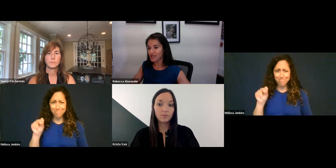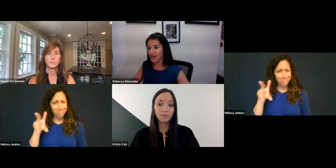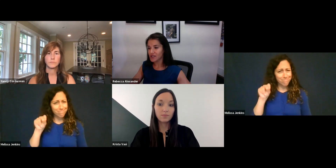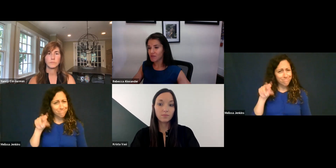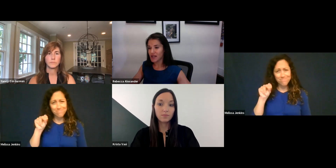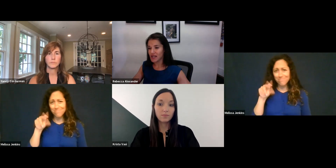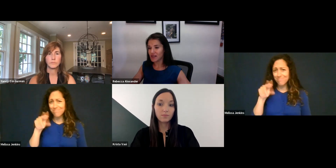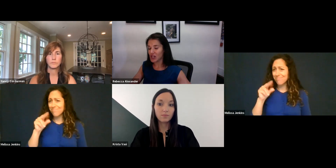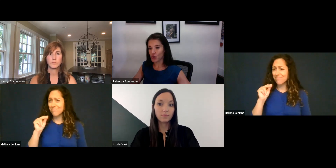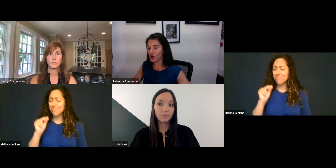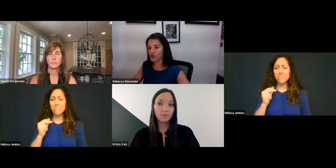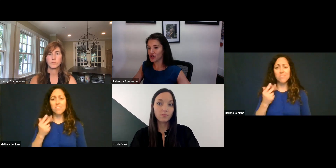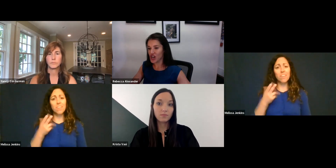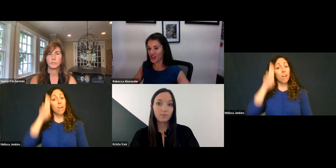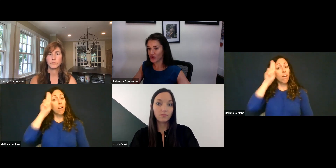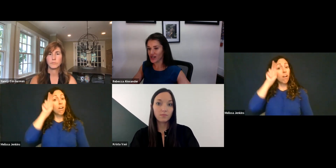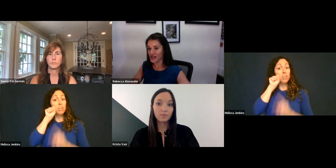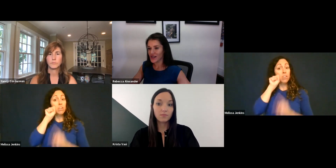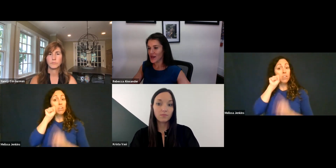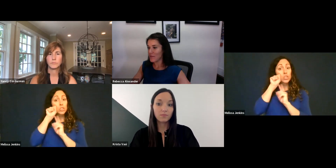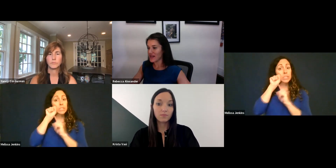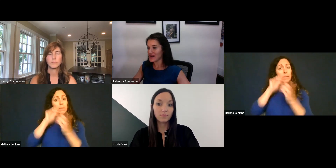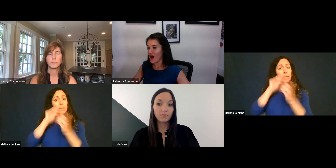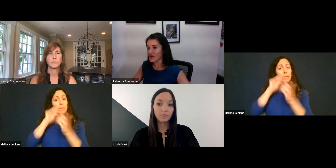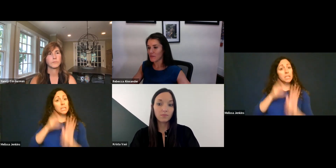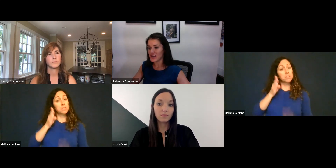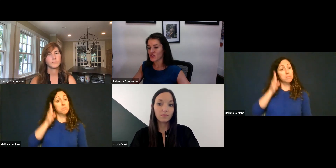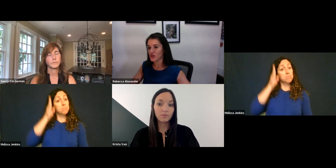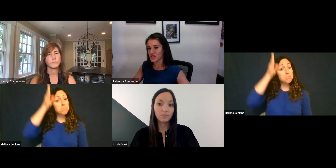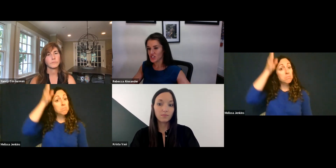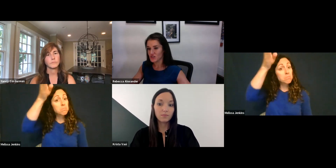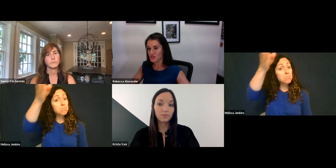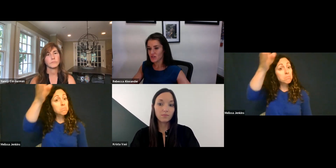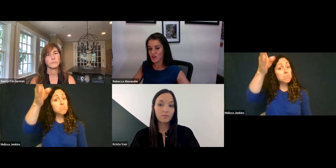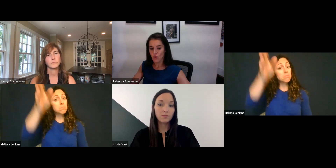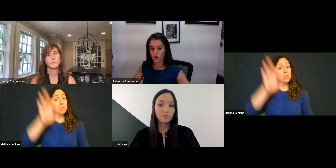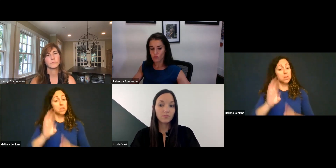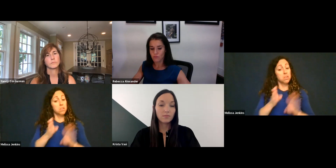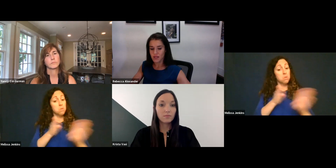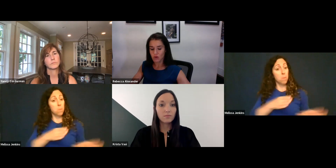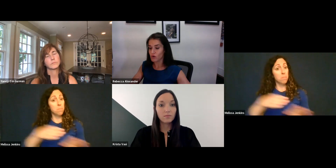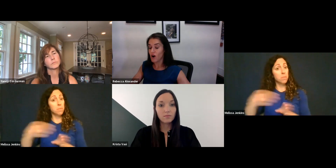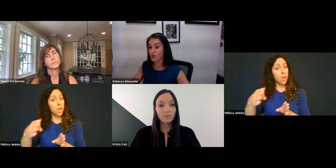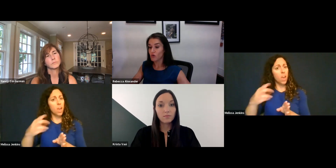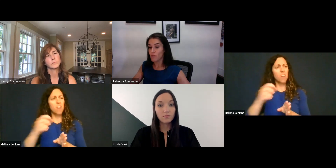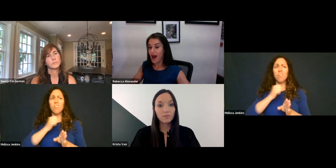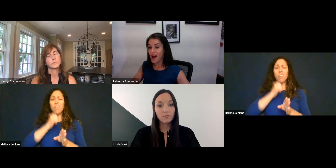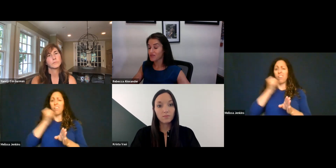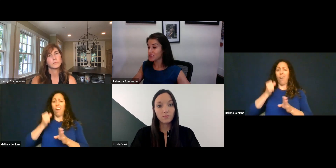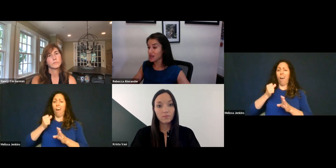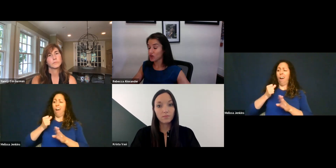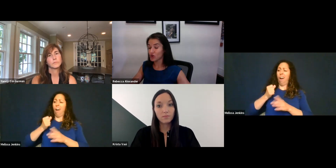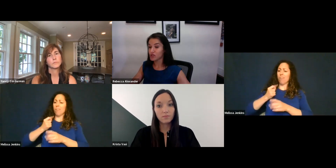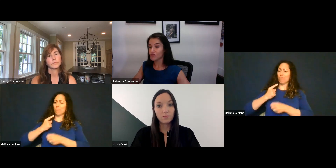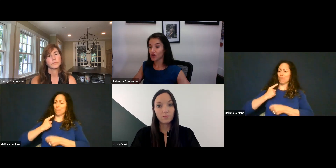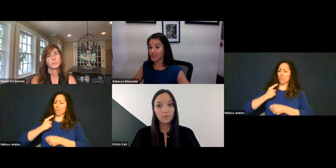But it does mean that your trajectory may not be traditional or follow the path of someone who is fully